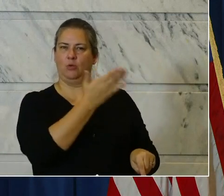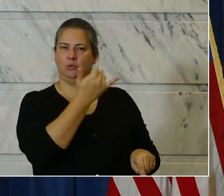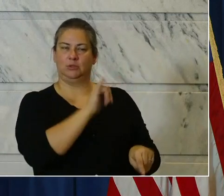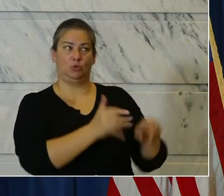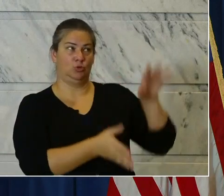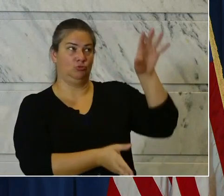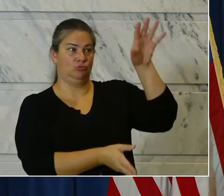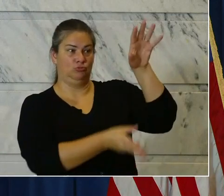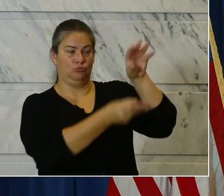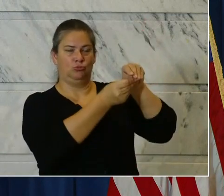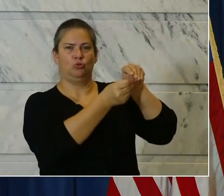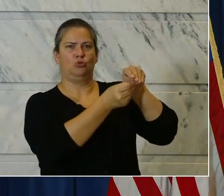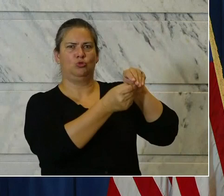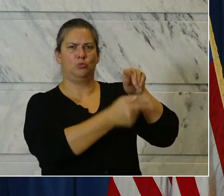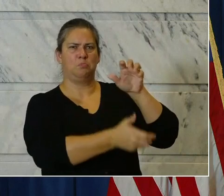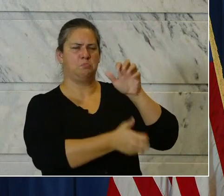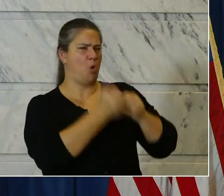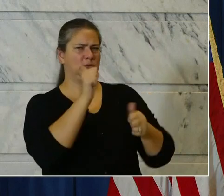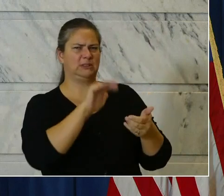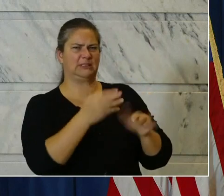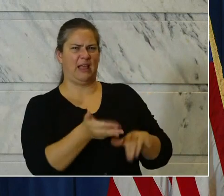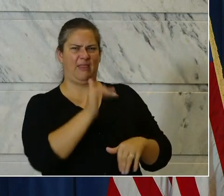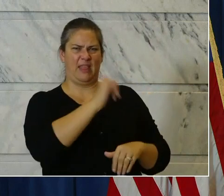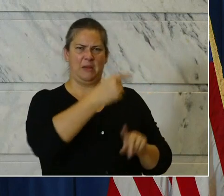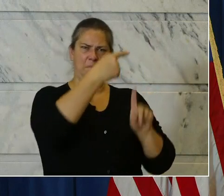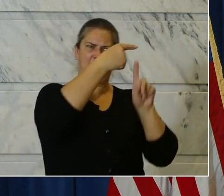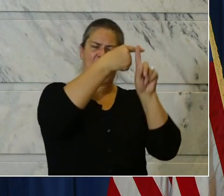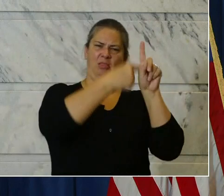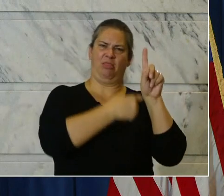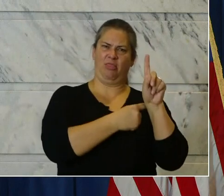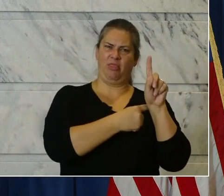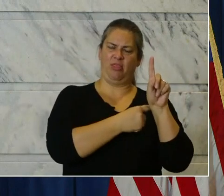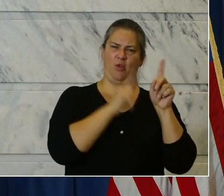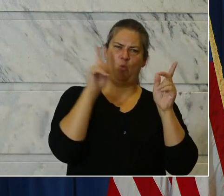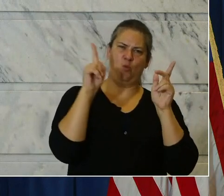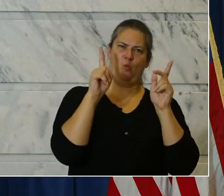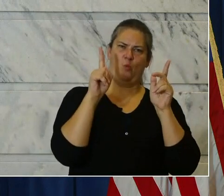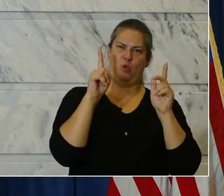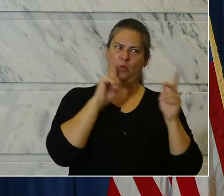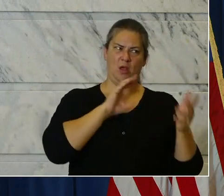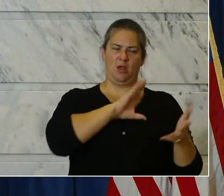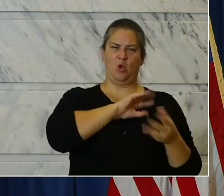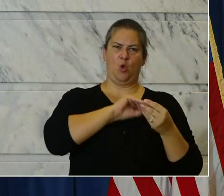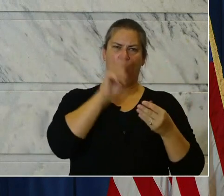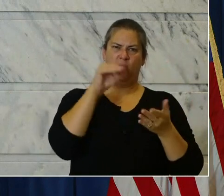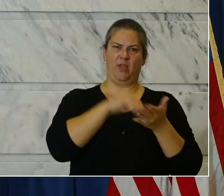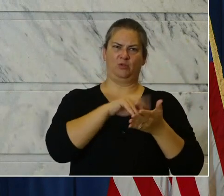COULD ALL STILL IT'LL STILL BE THERE- THREE FOR HAVING THE DEADLIEST MONTH WE'VE HAD AND